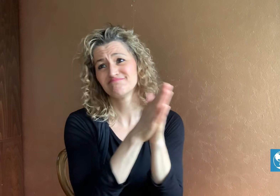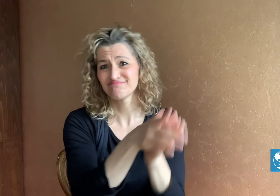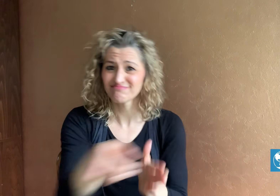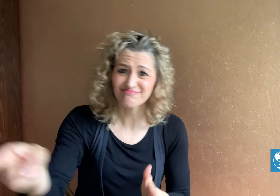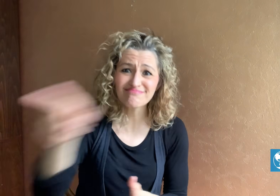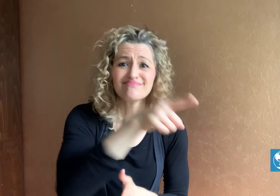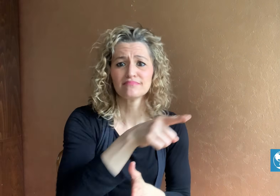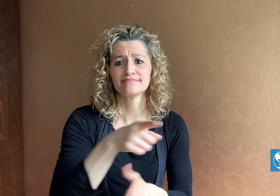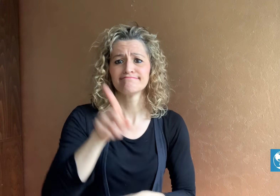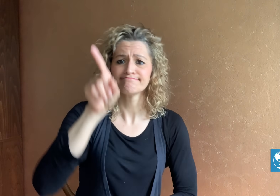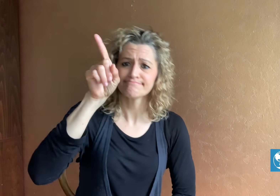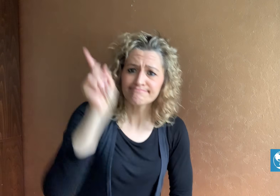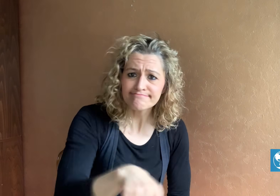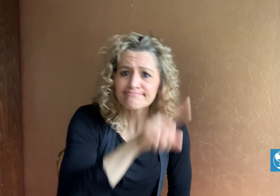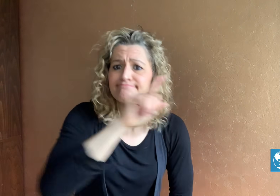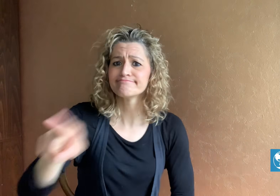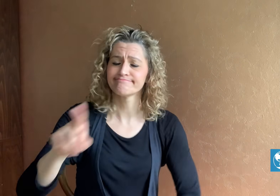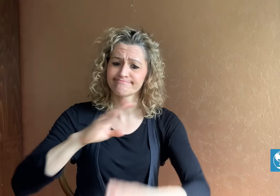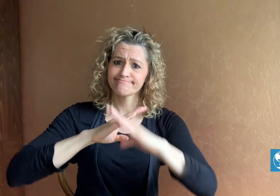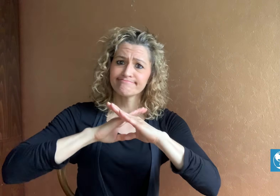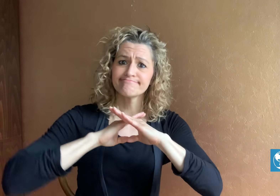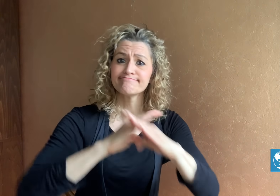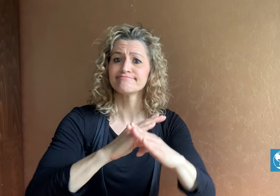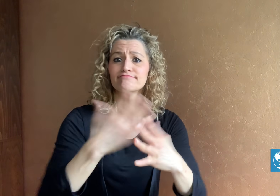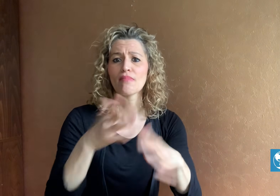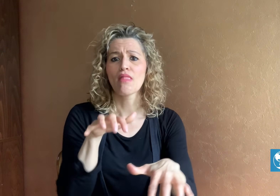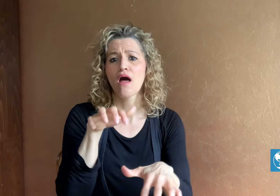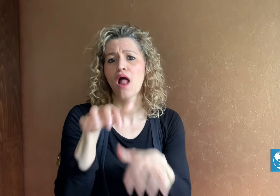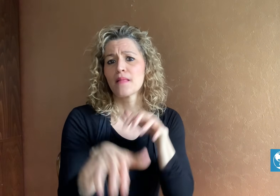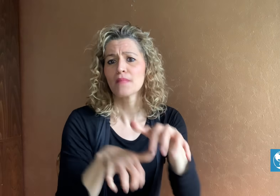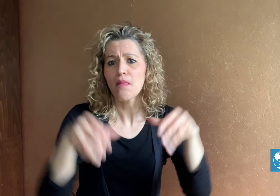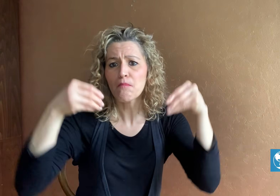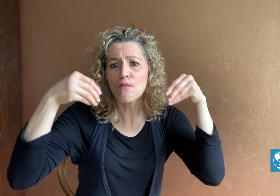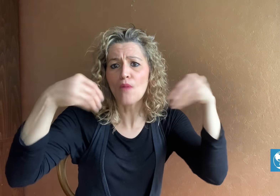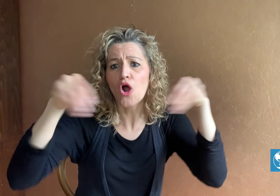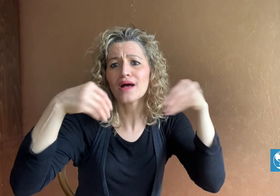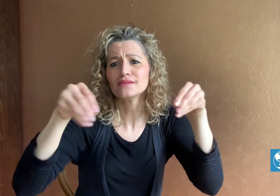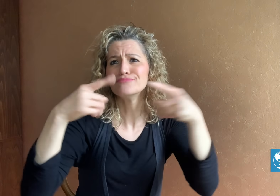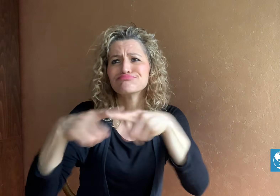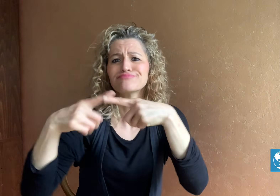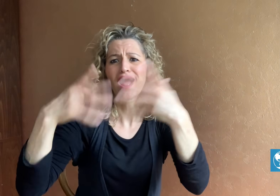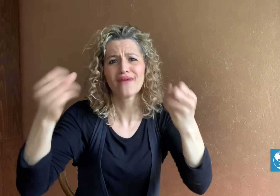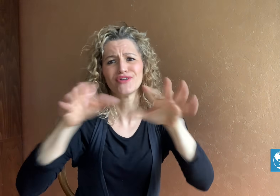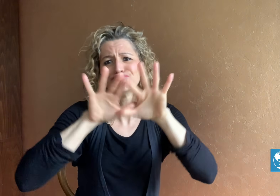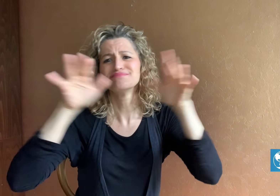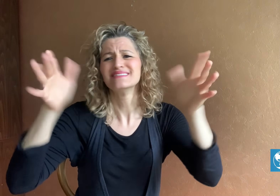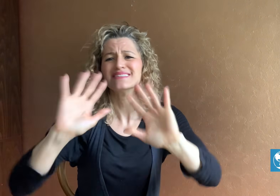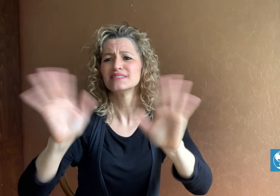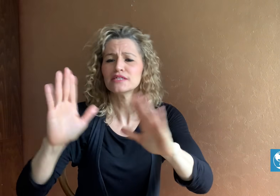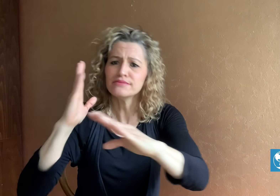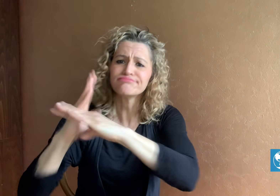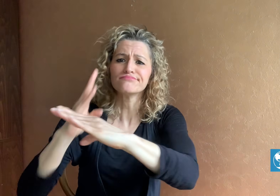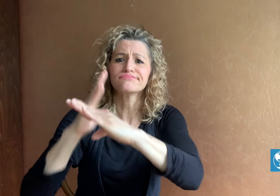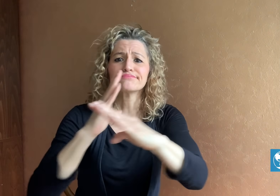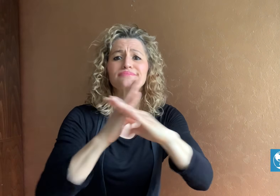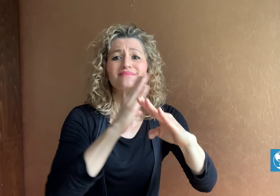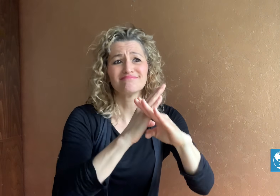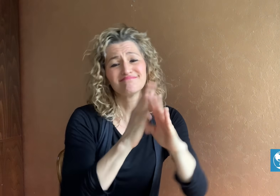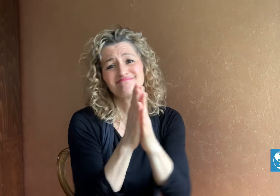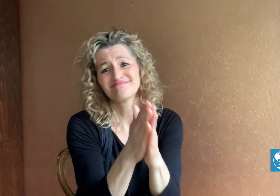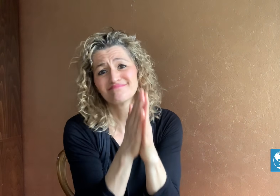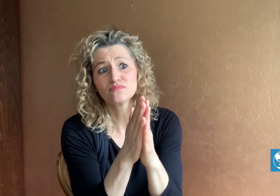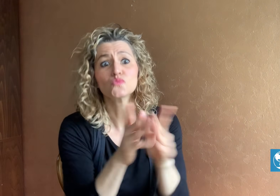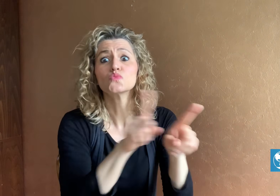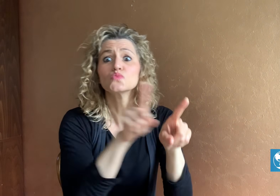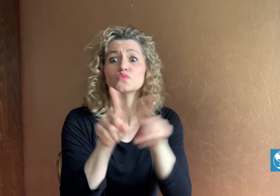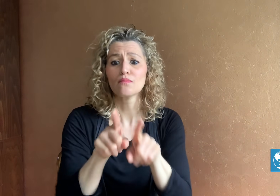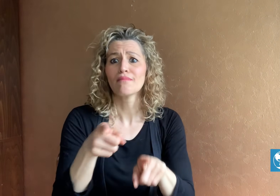to recommend governments worldwide to ban wildlife